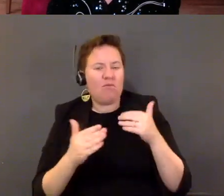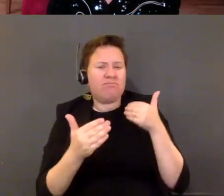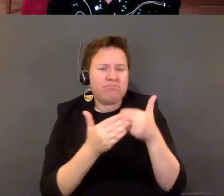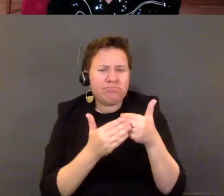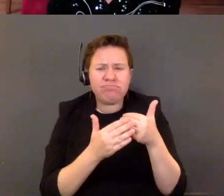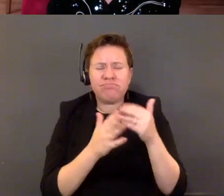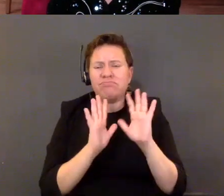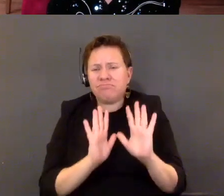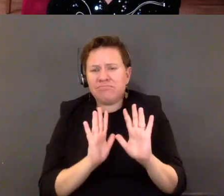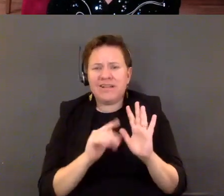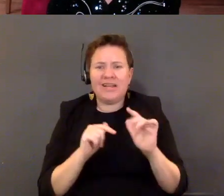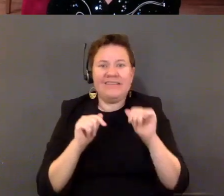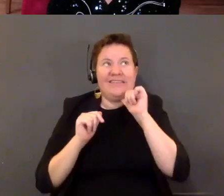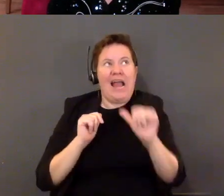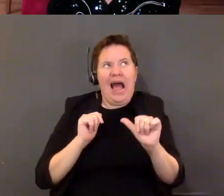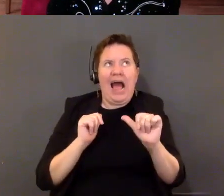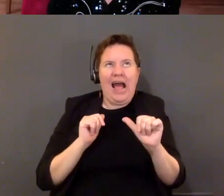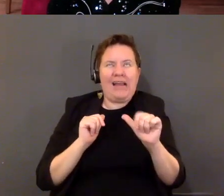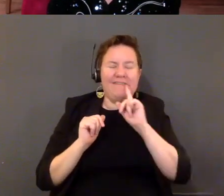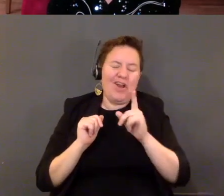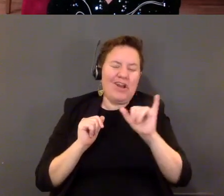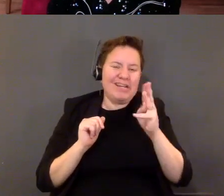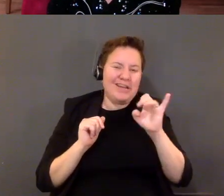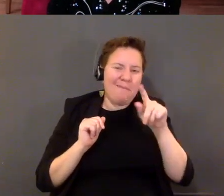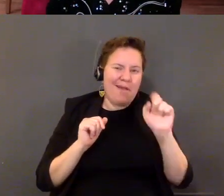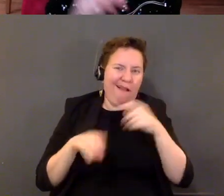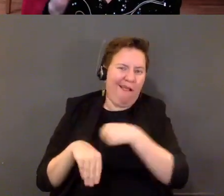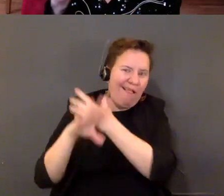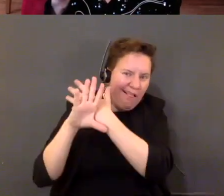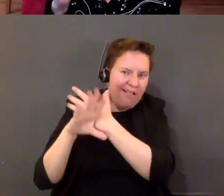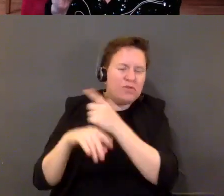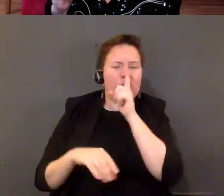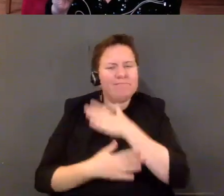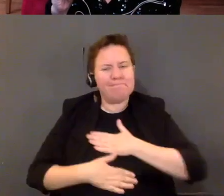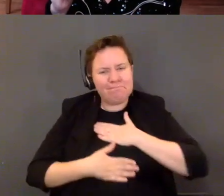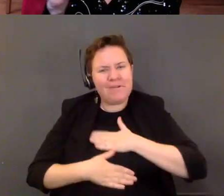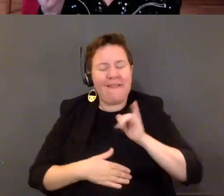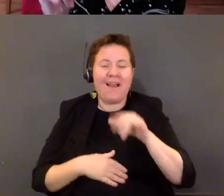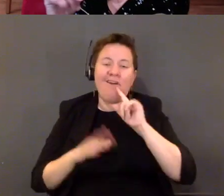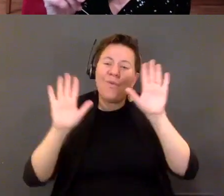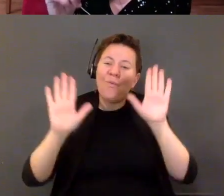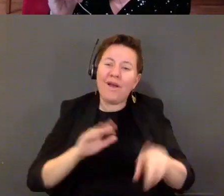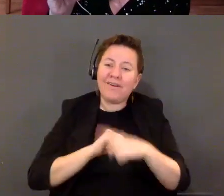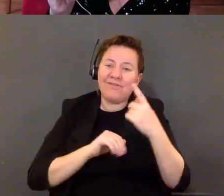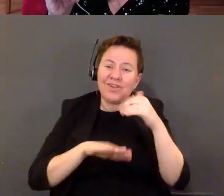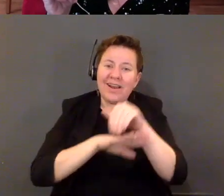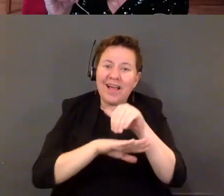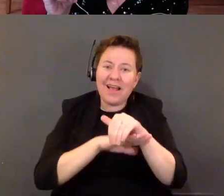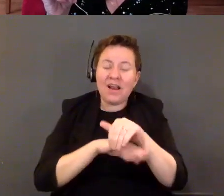uninternet uh medium so i really appreciate it all right have a wonderful night okay one last thing